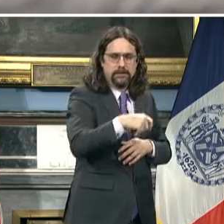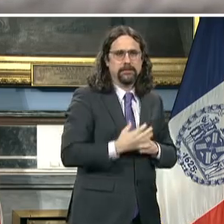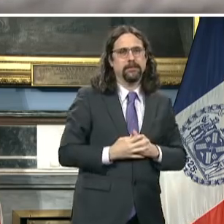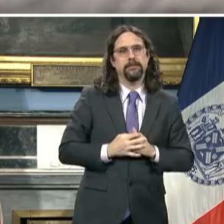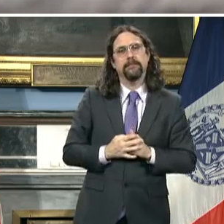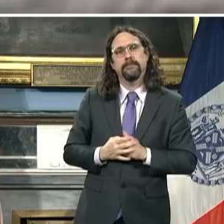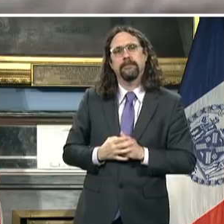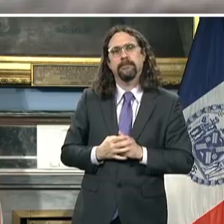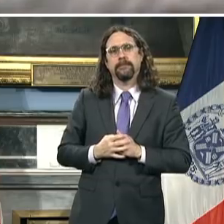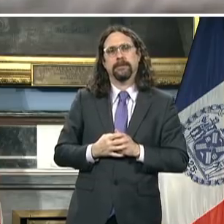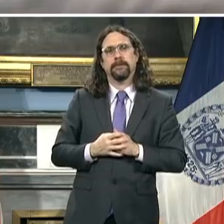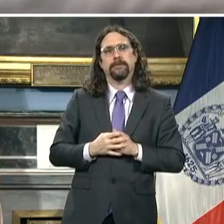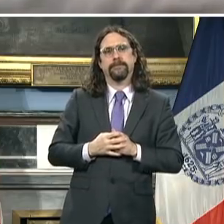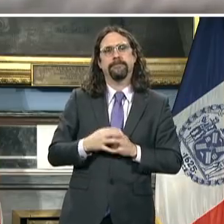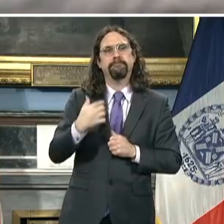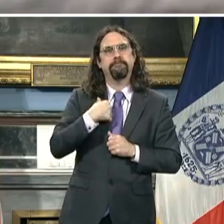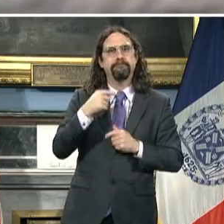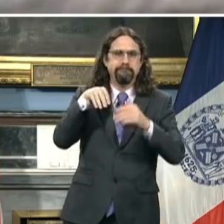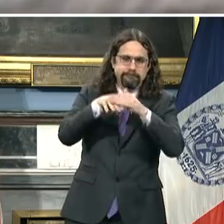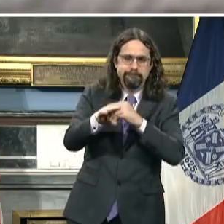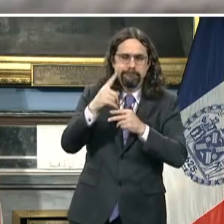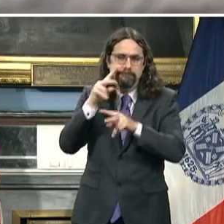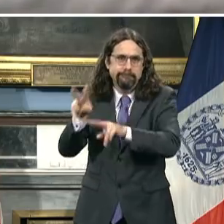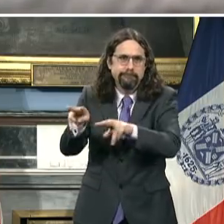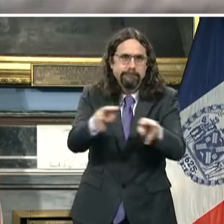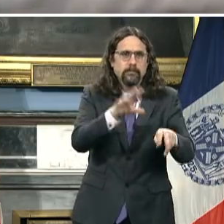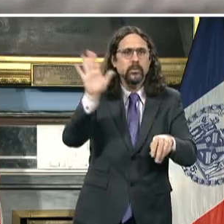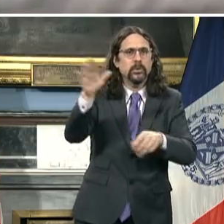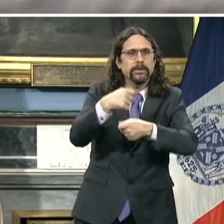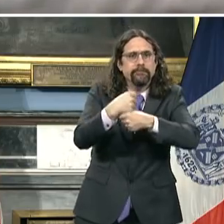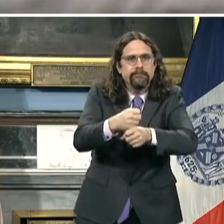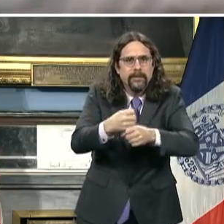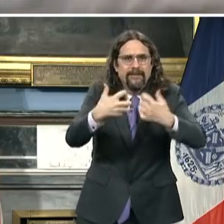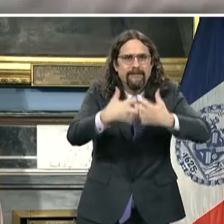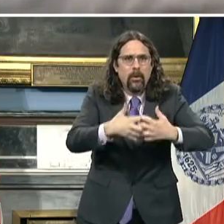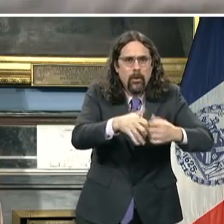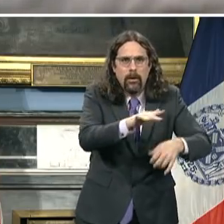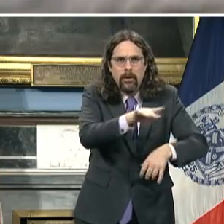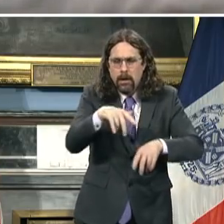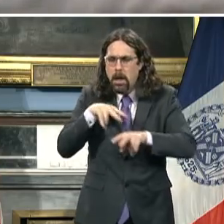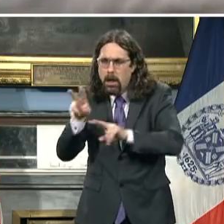SO AS I WAS TOURING AND SEEING WHAT WAS HAPPENING, I FELT